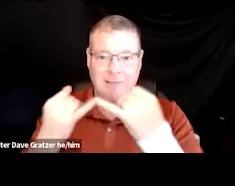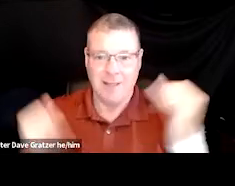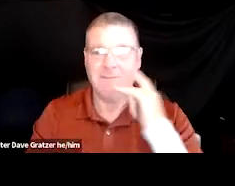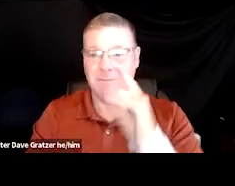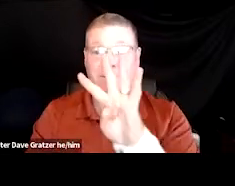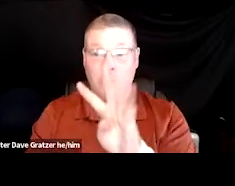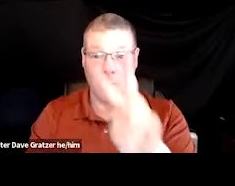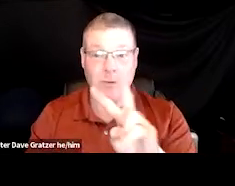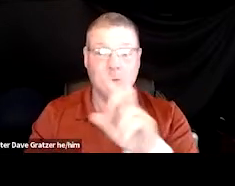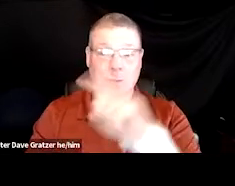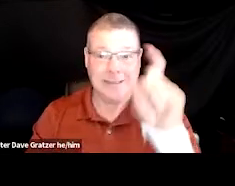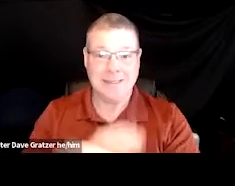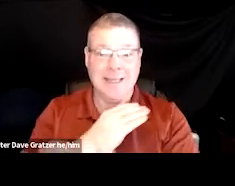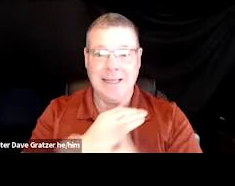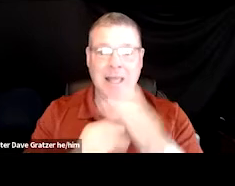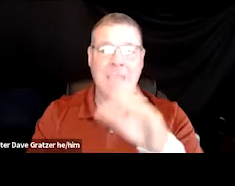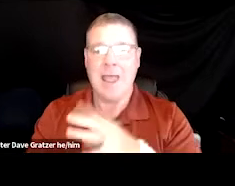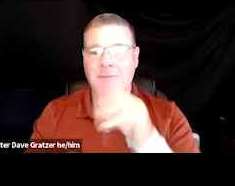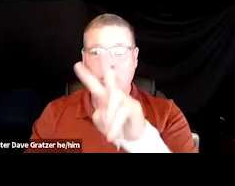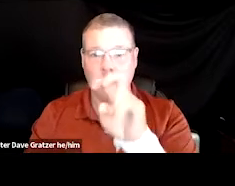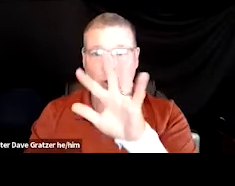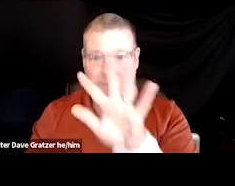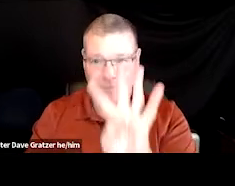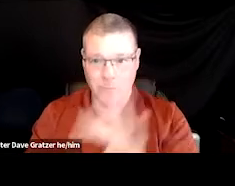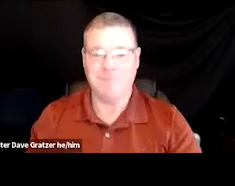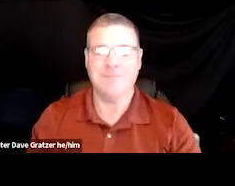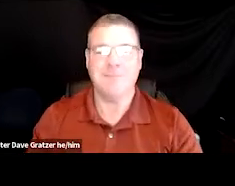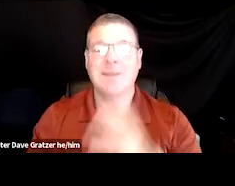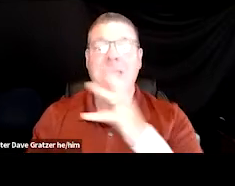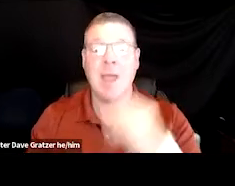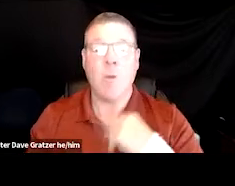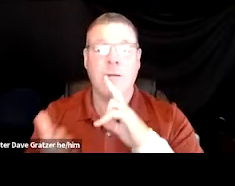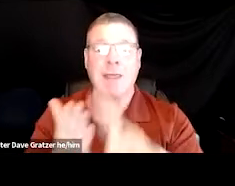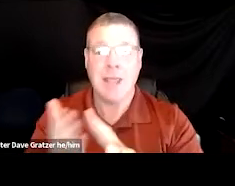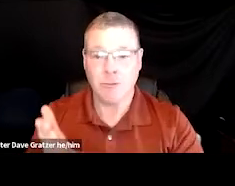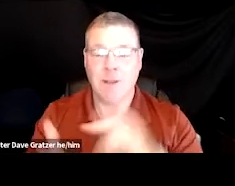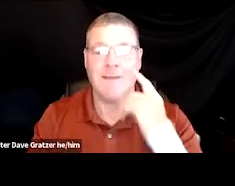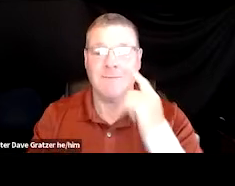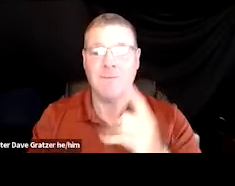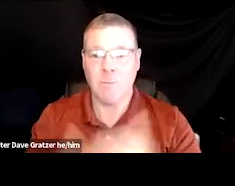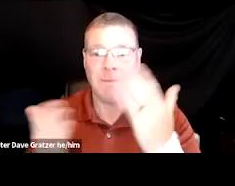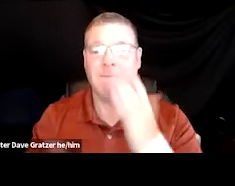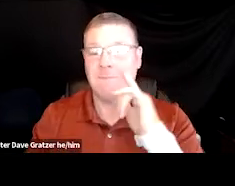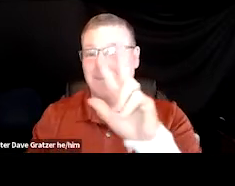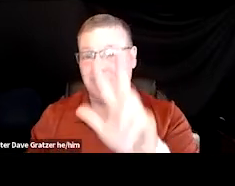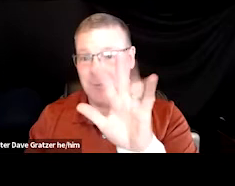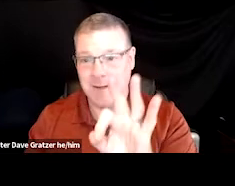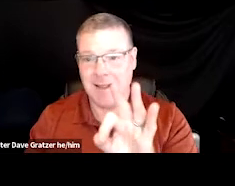those 254 that we've mentioned. And we are the contracted crisis line provider for 39 of our Texas counties,